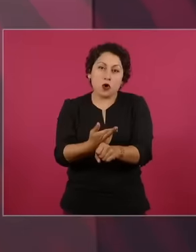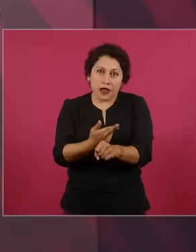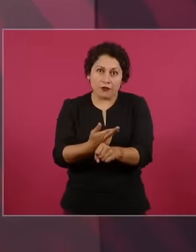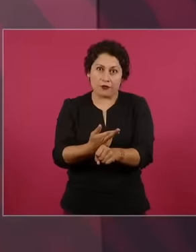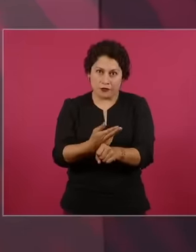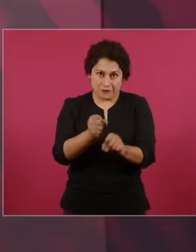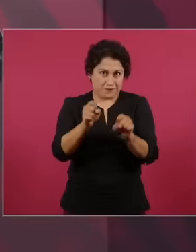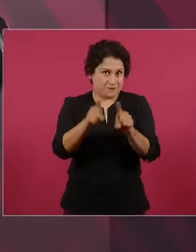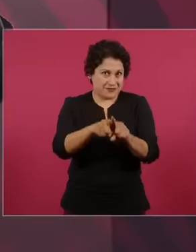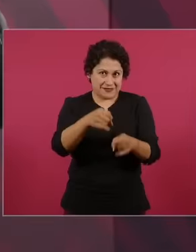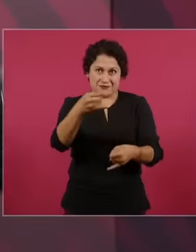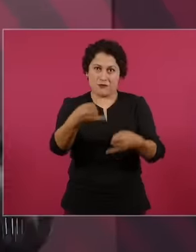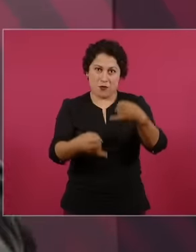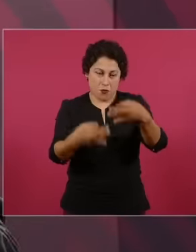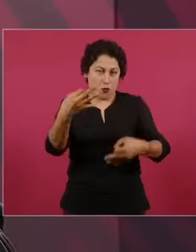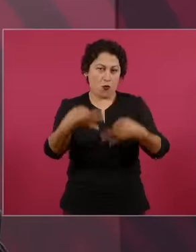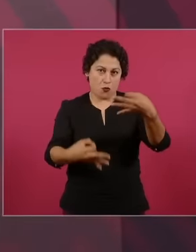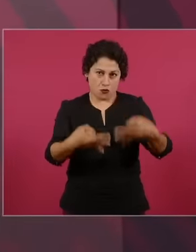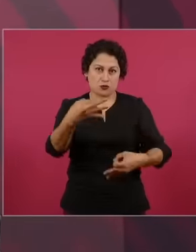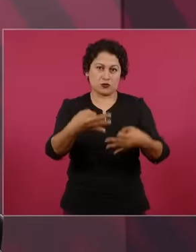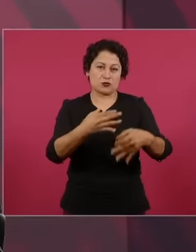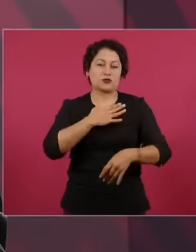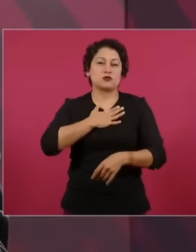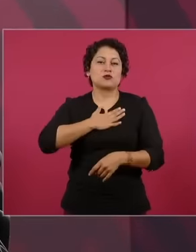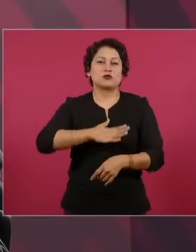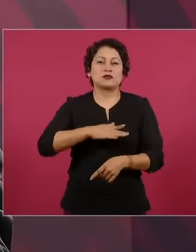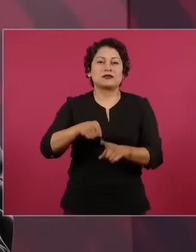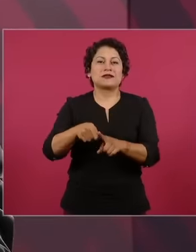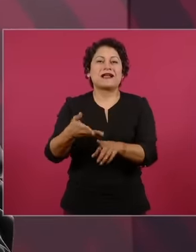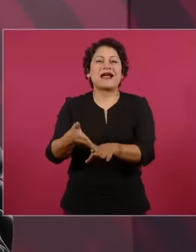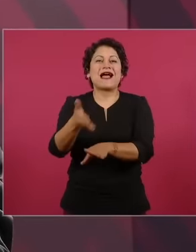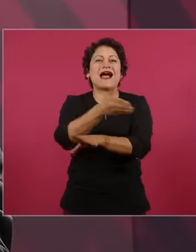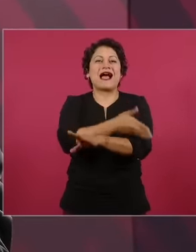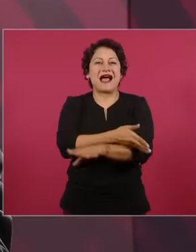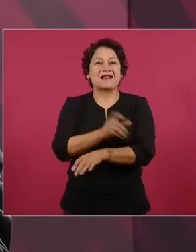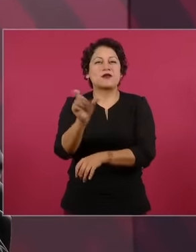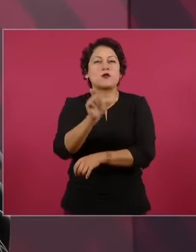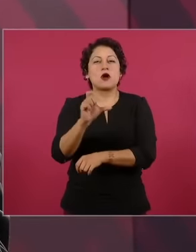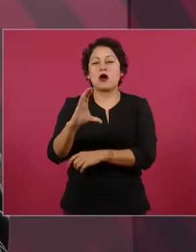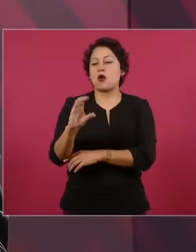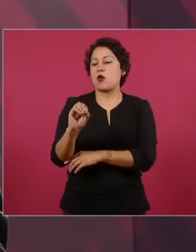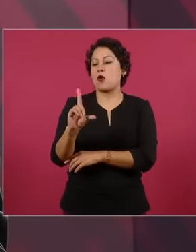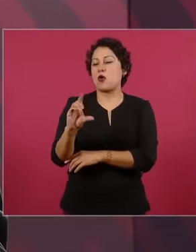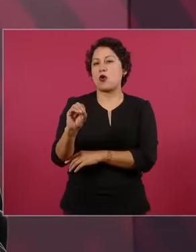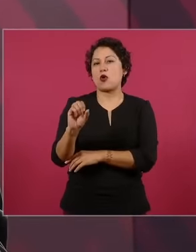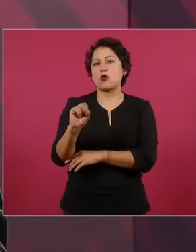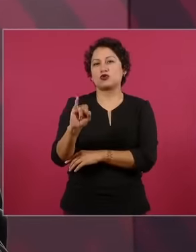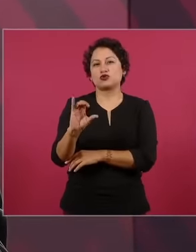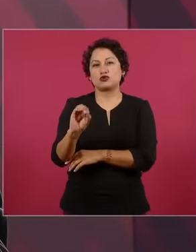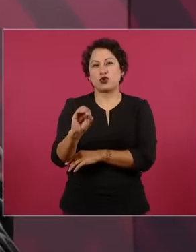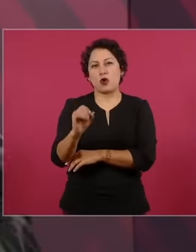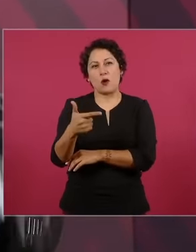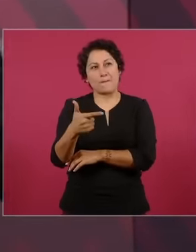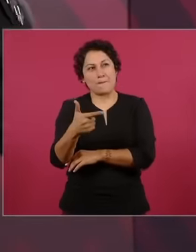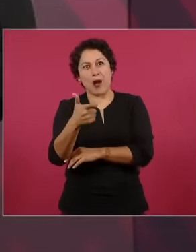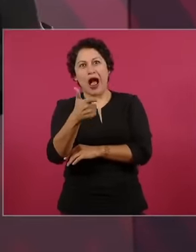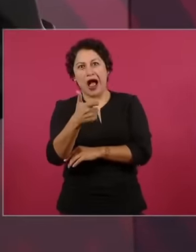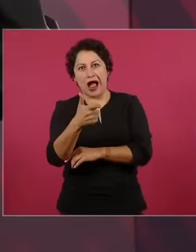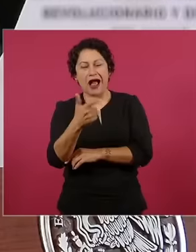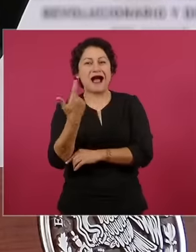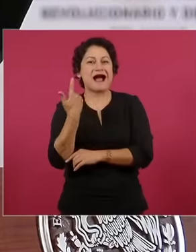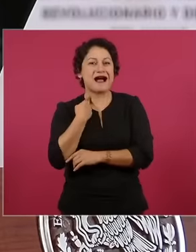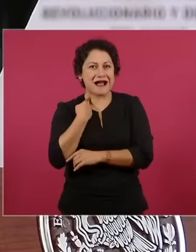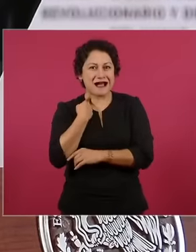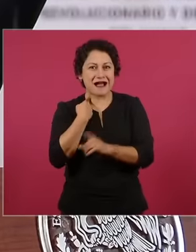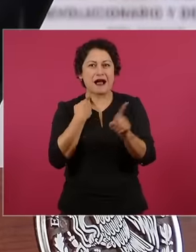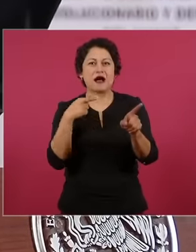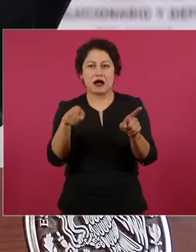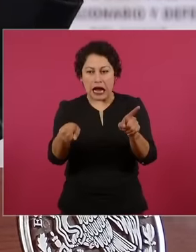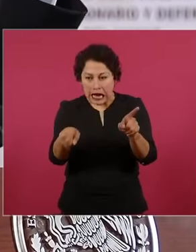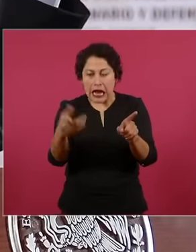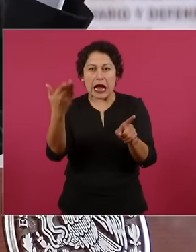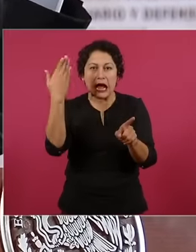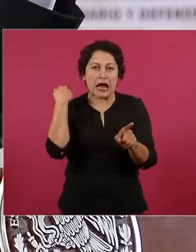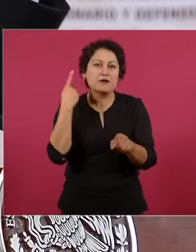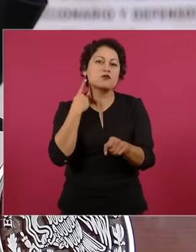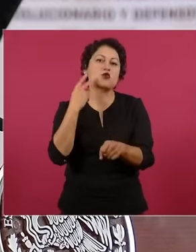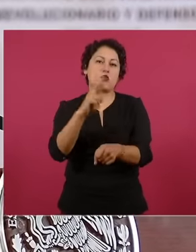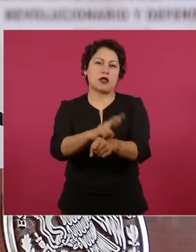they investigated the murder of Colosio